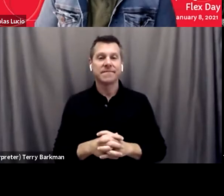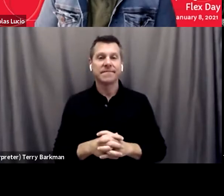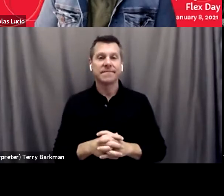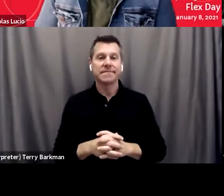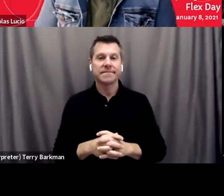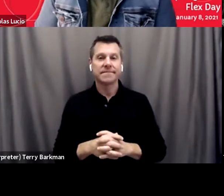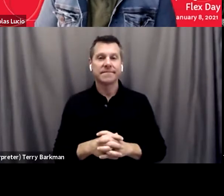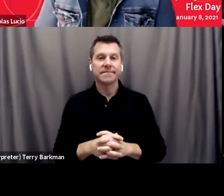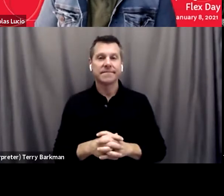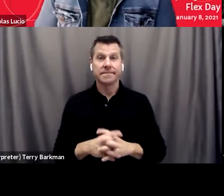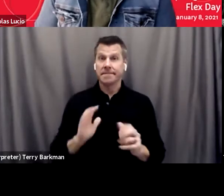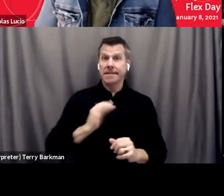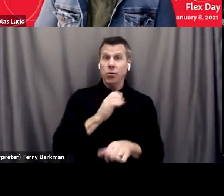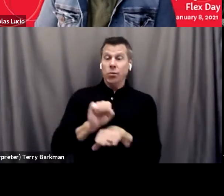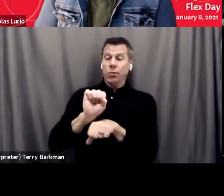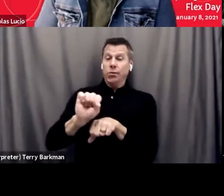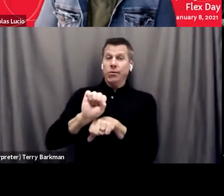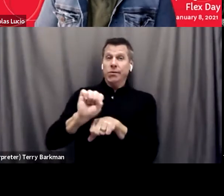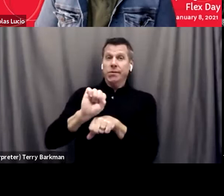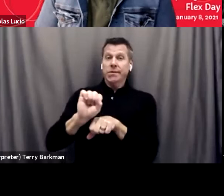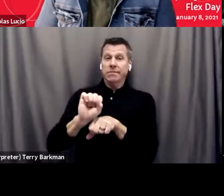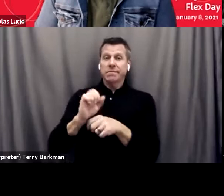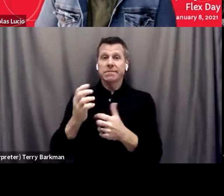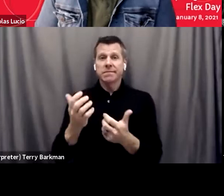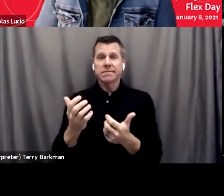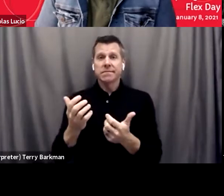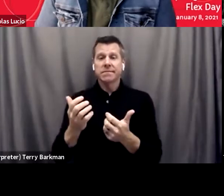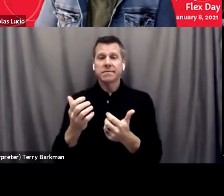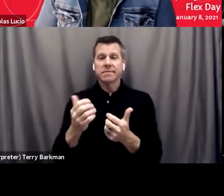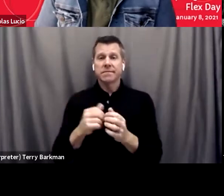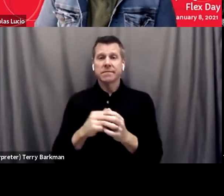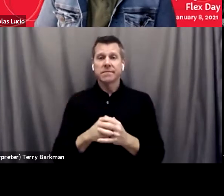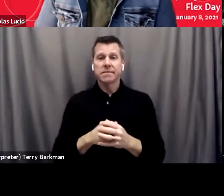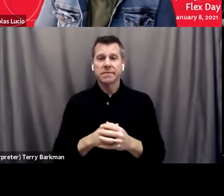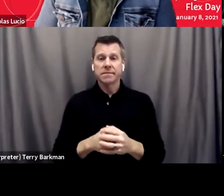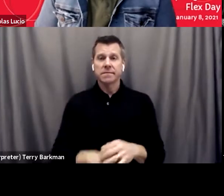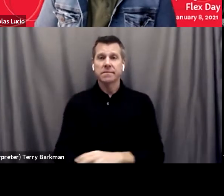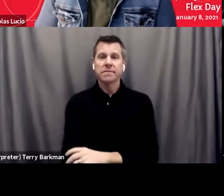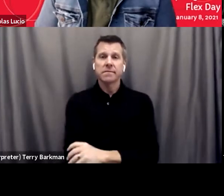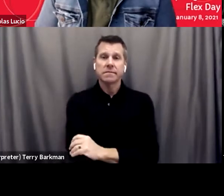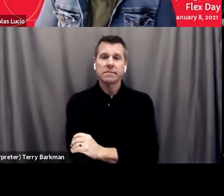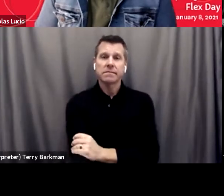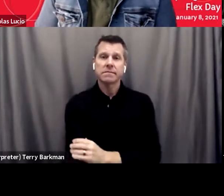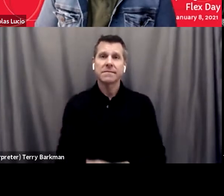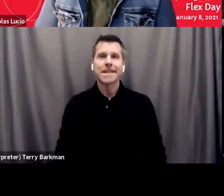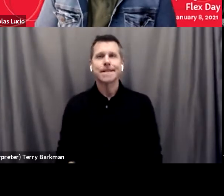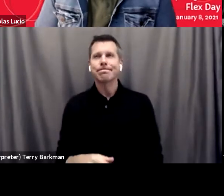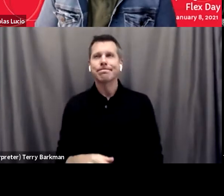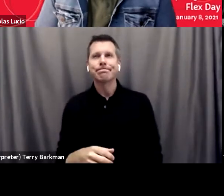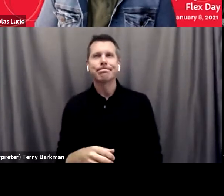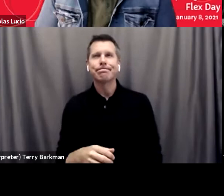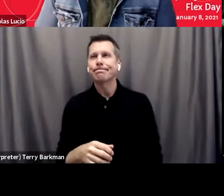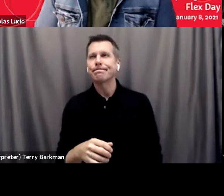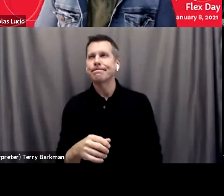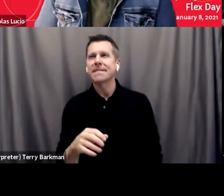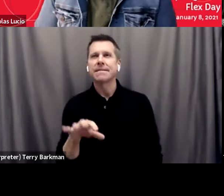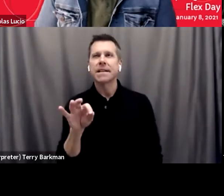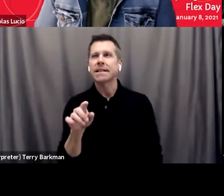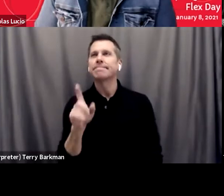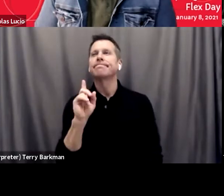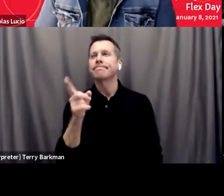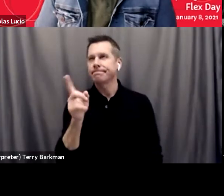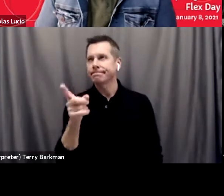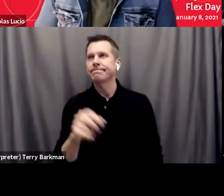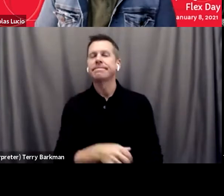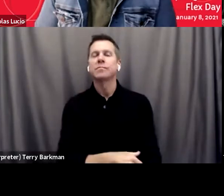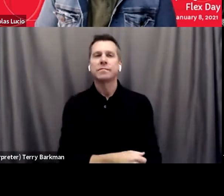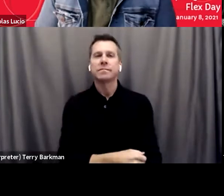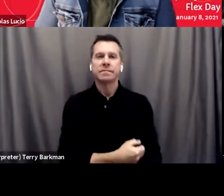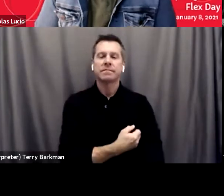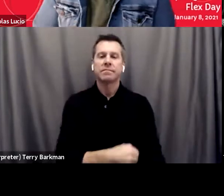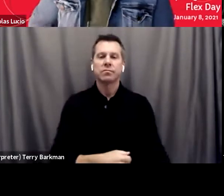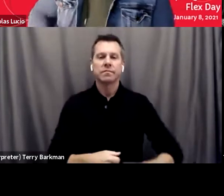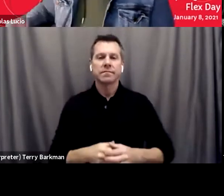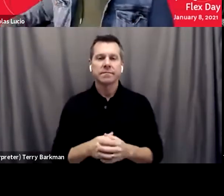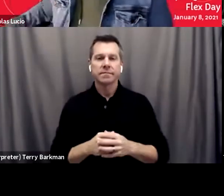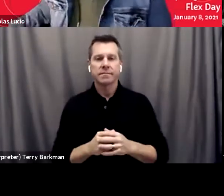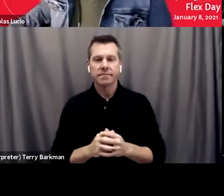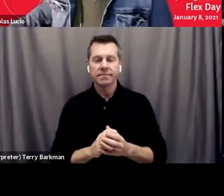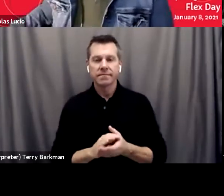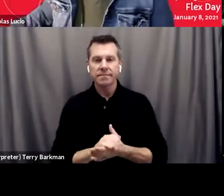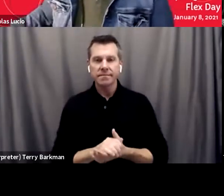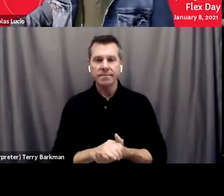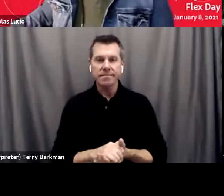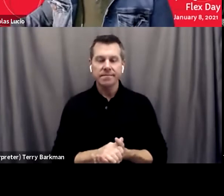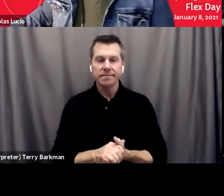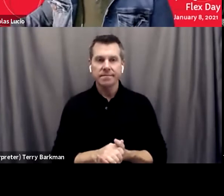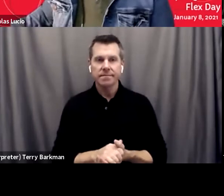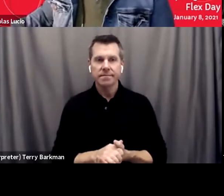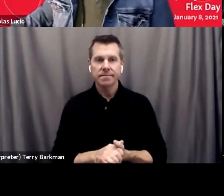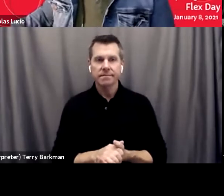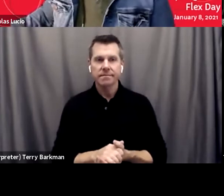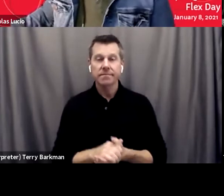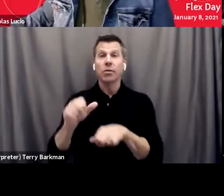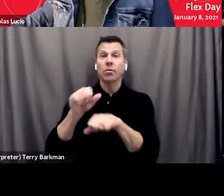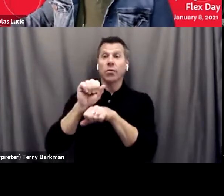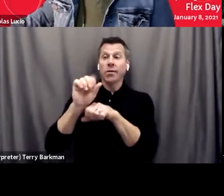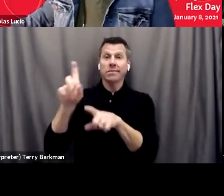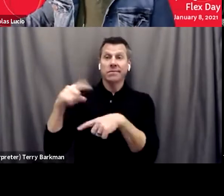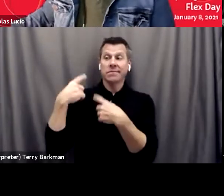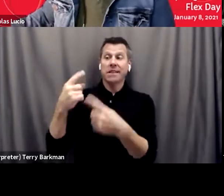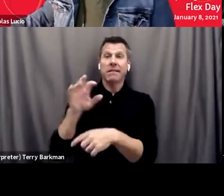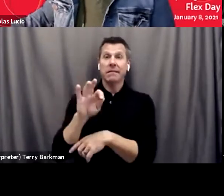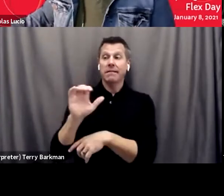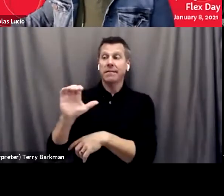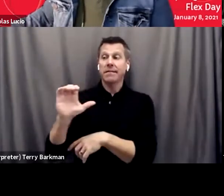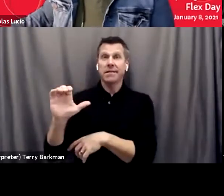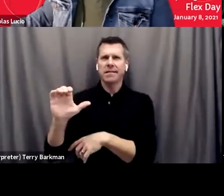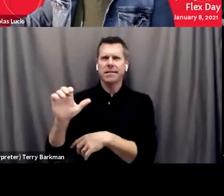our work that we know nothing. Other than the work that we've been doing here at Crescent City College, here's a short video about,